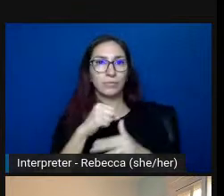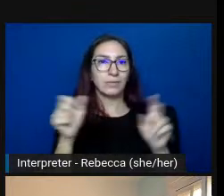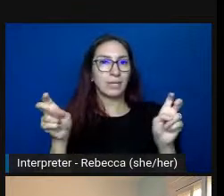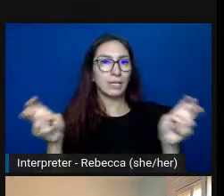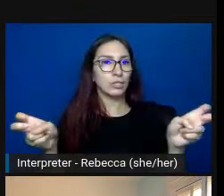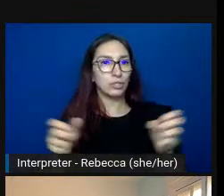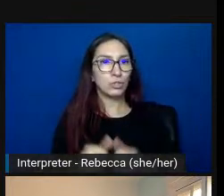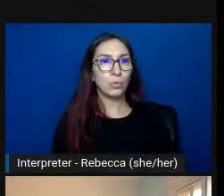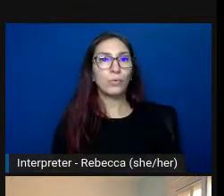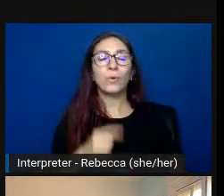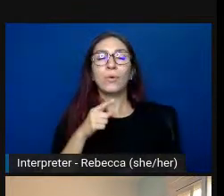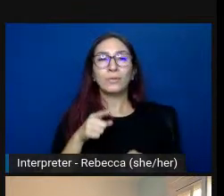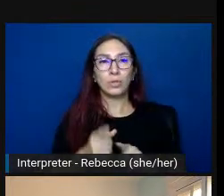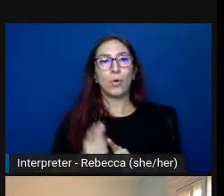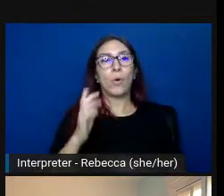accessibility, do not pay that much attention to that. And